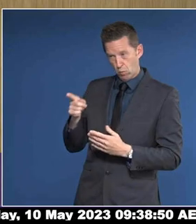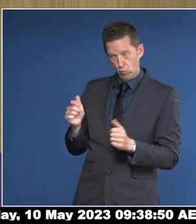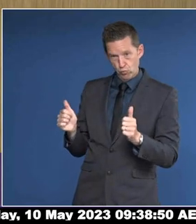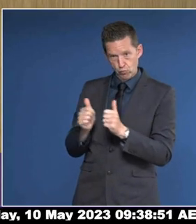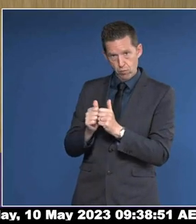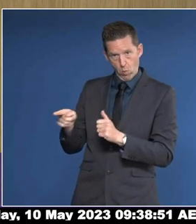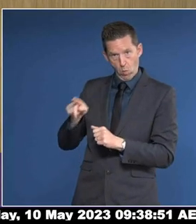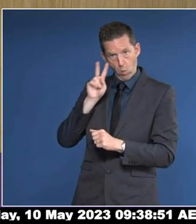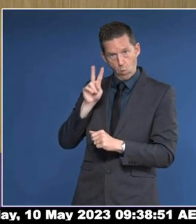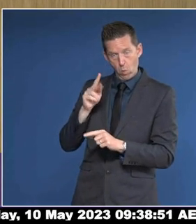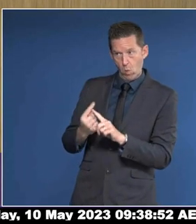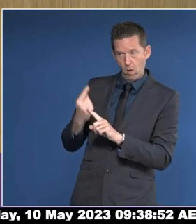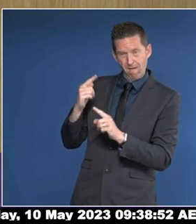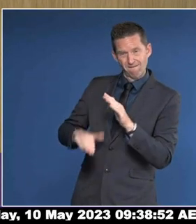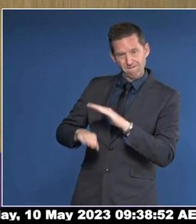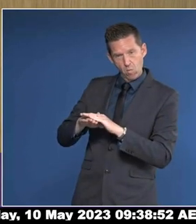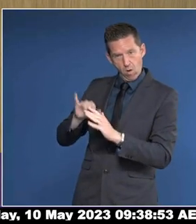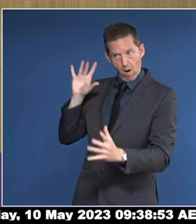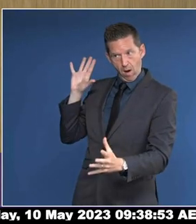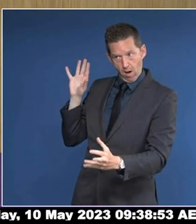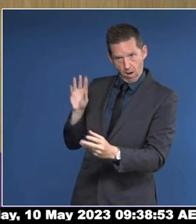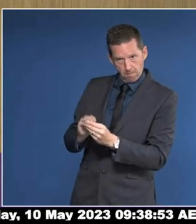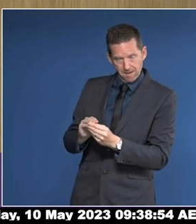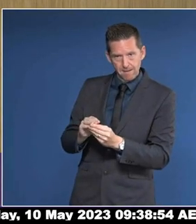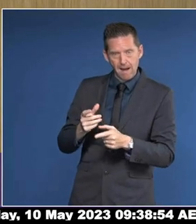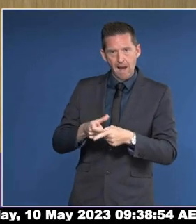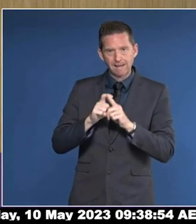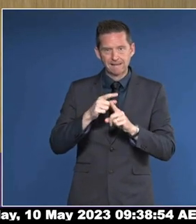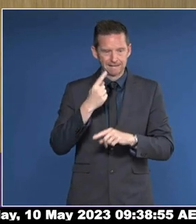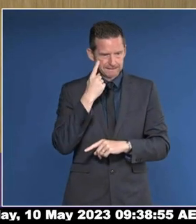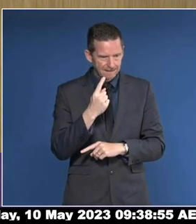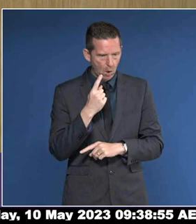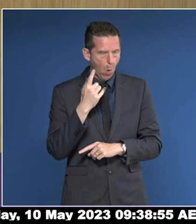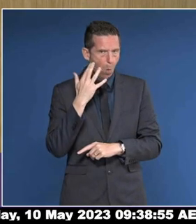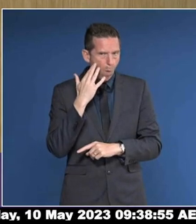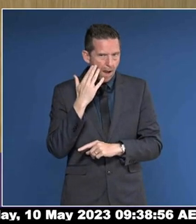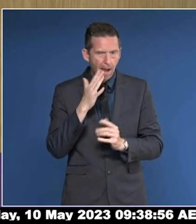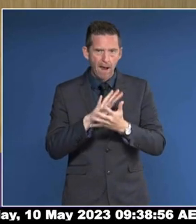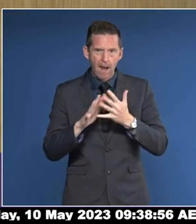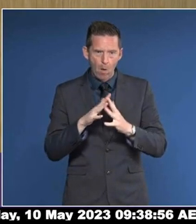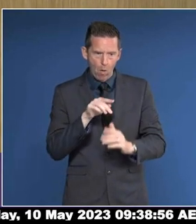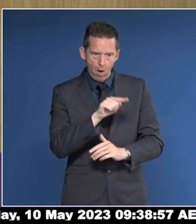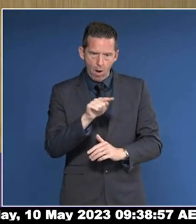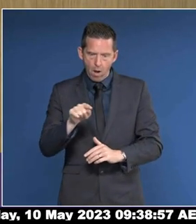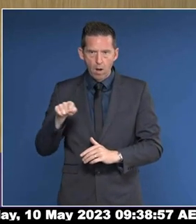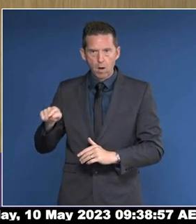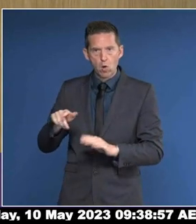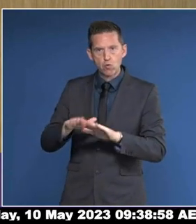material, to see when and how the department consciously - and without unconscious bias,